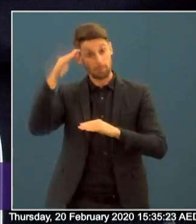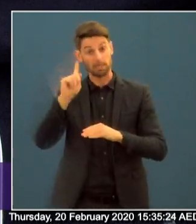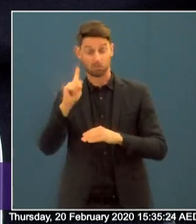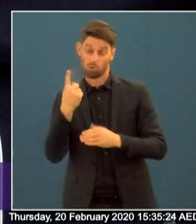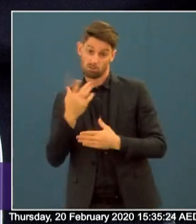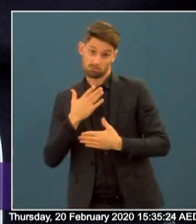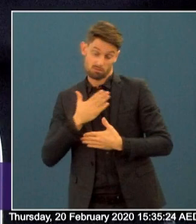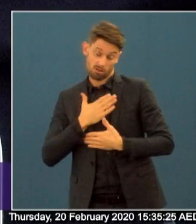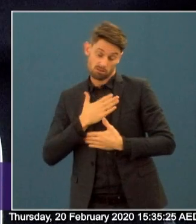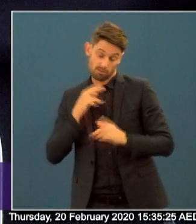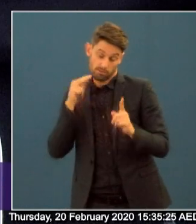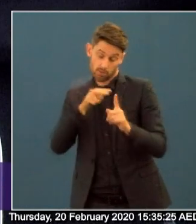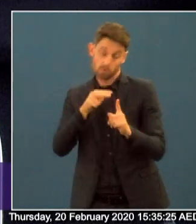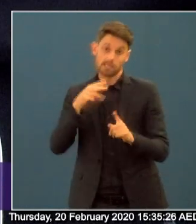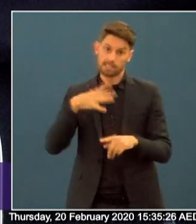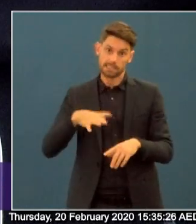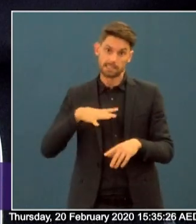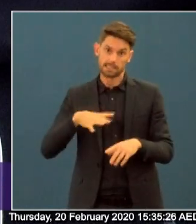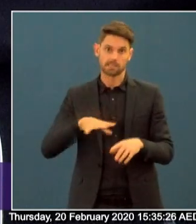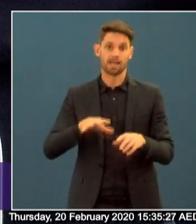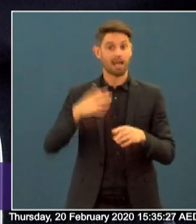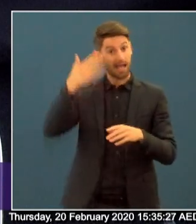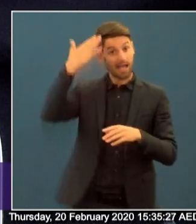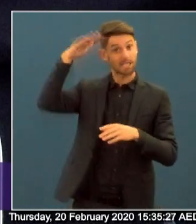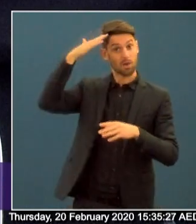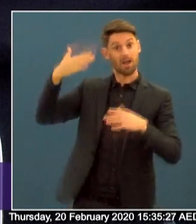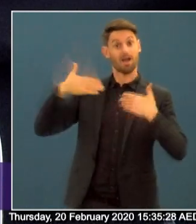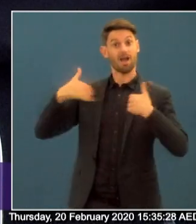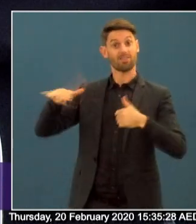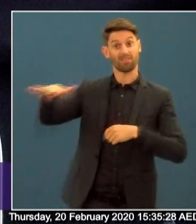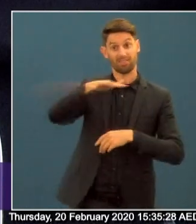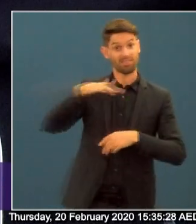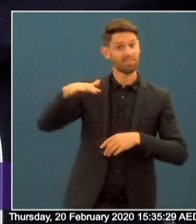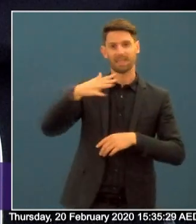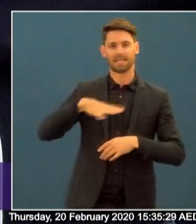accessible and available adult health care sector, bearing in mind that the